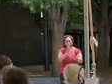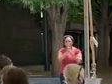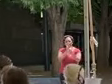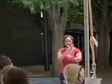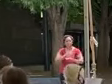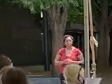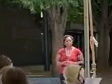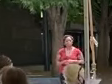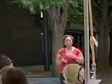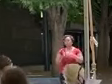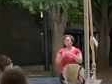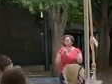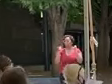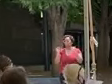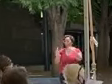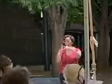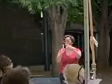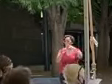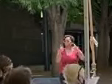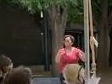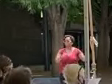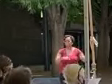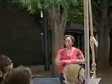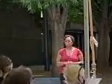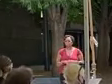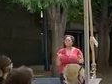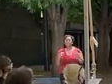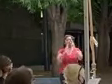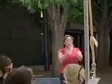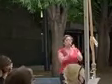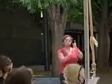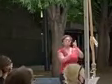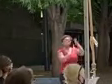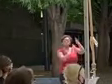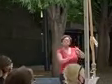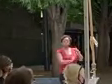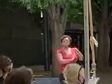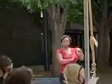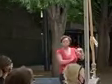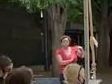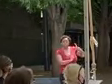I have the honor of recognizing one community activist and disability leader